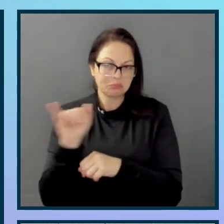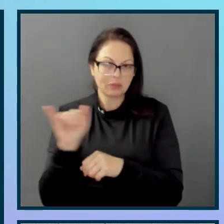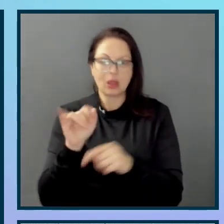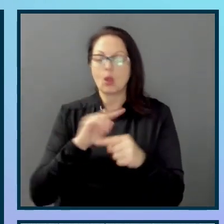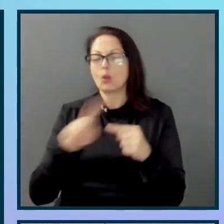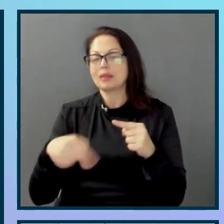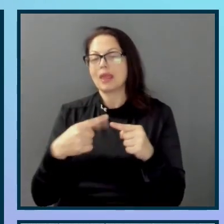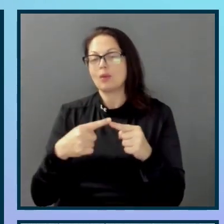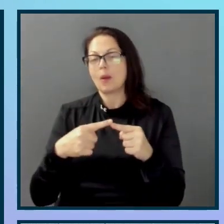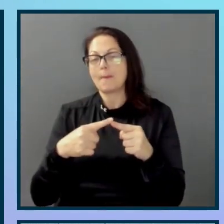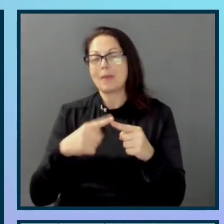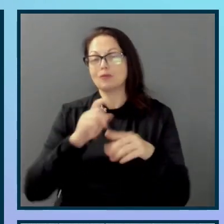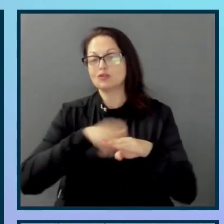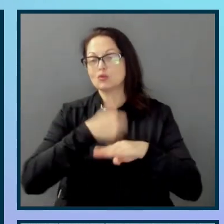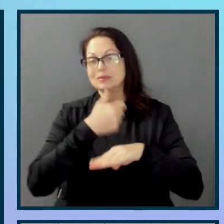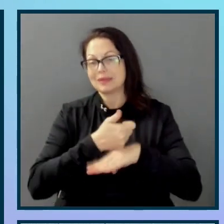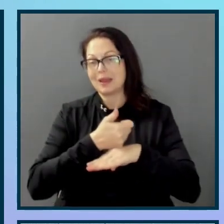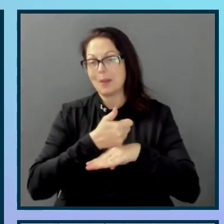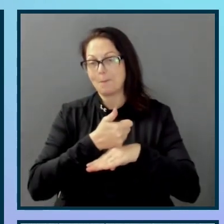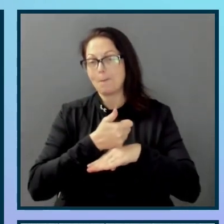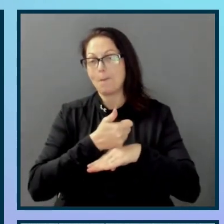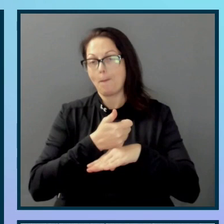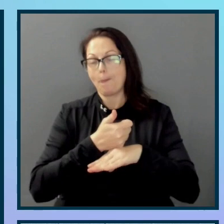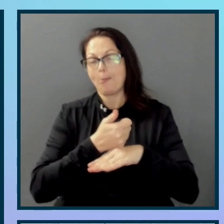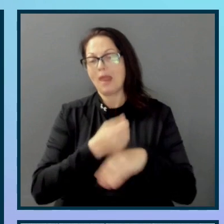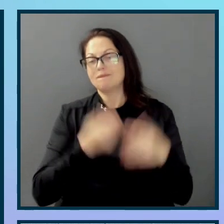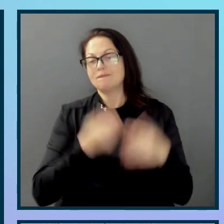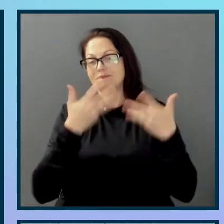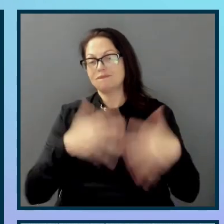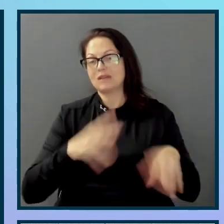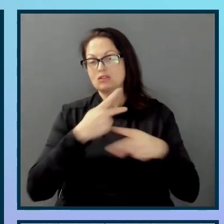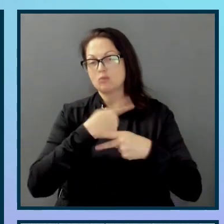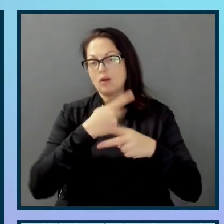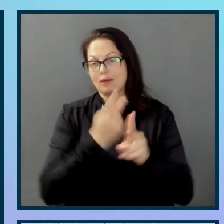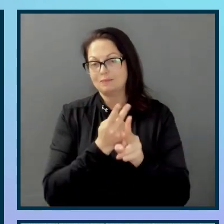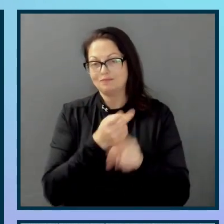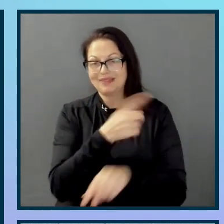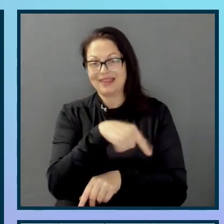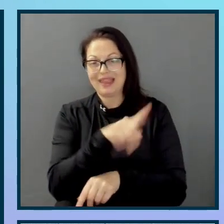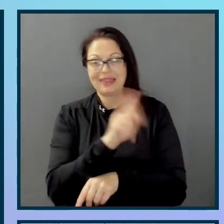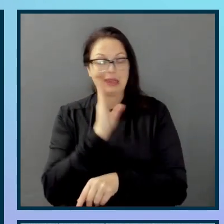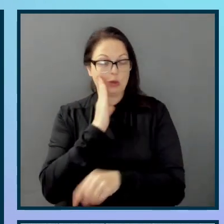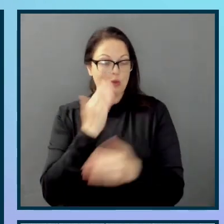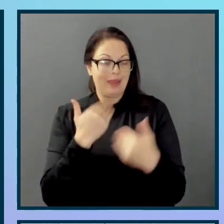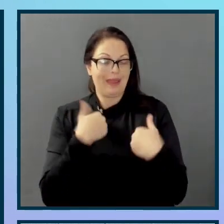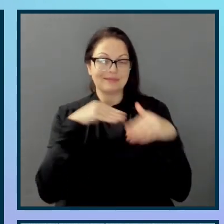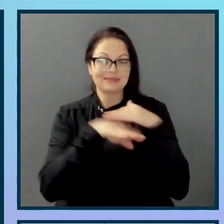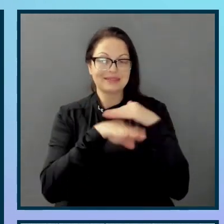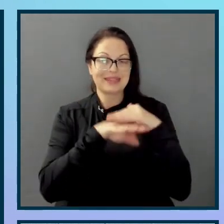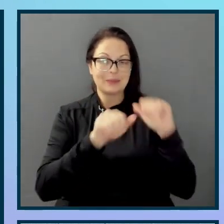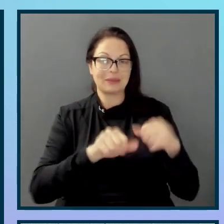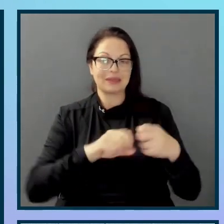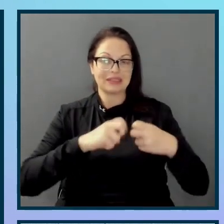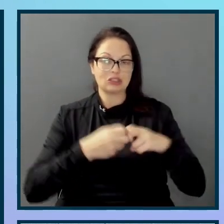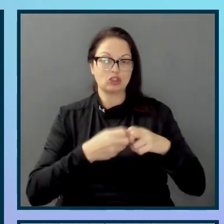They knew they had accessibility issues in their shipped product, and they wanted to fix them, but they didn't have any accessibility training